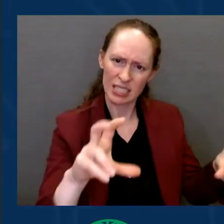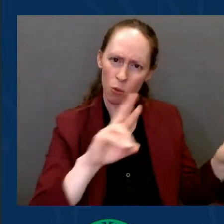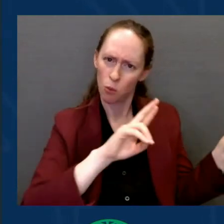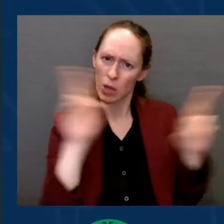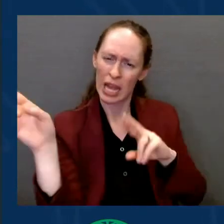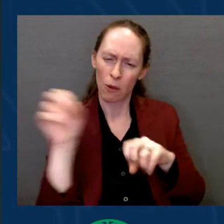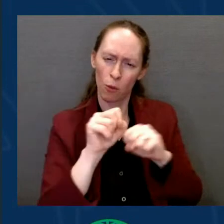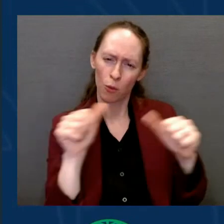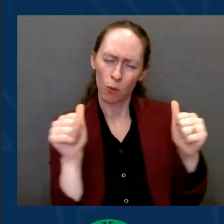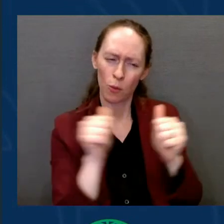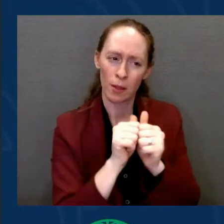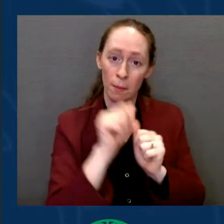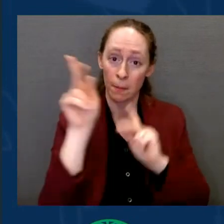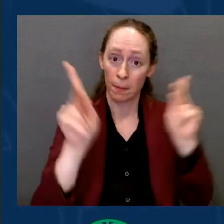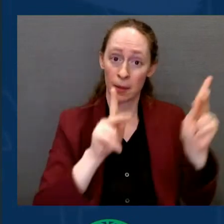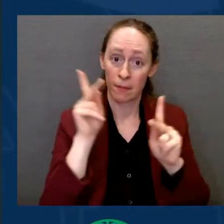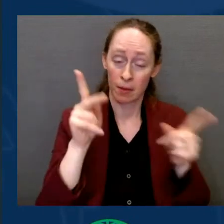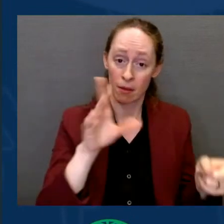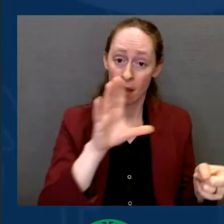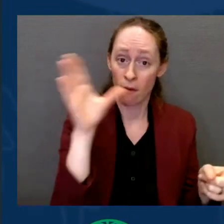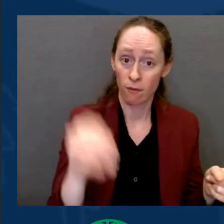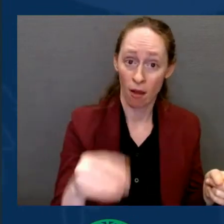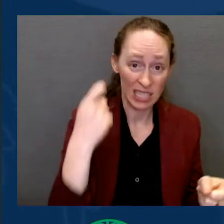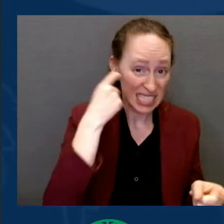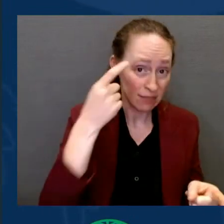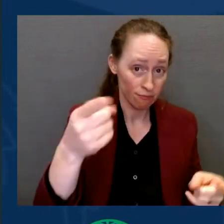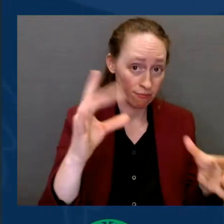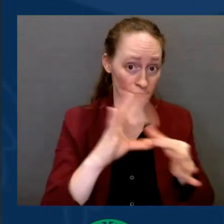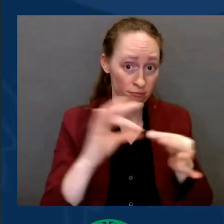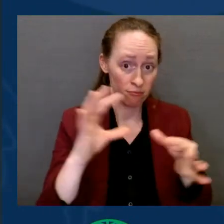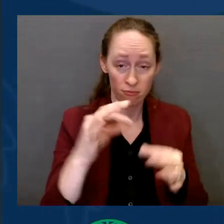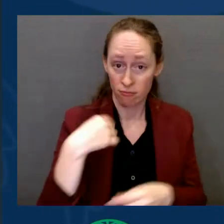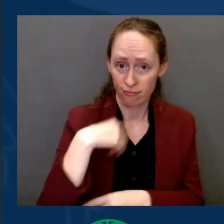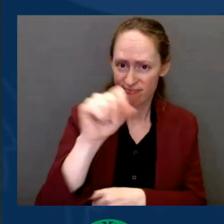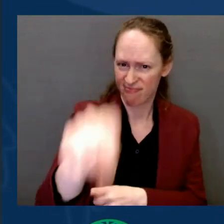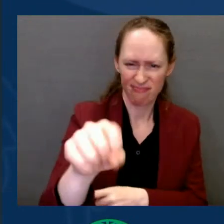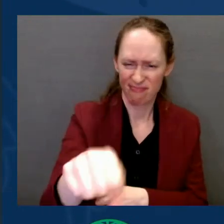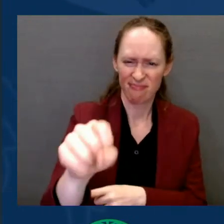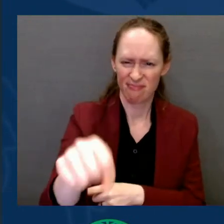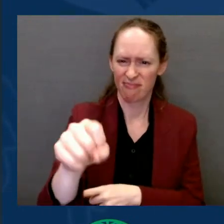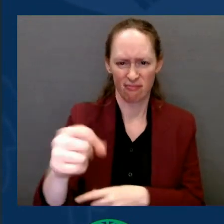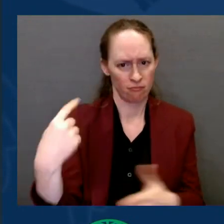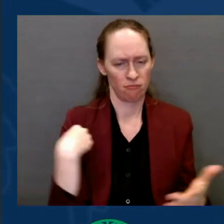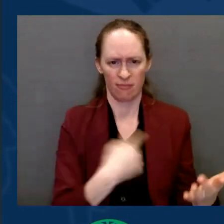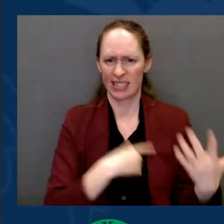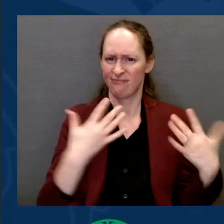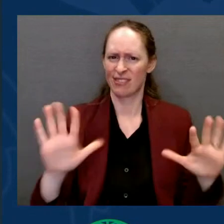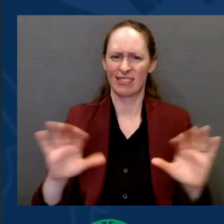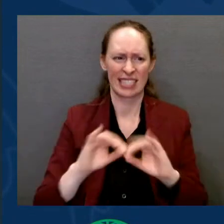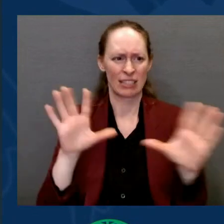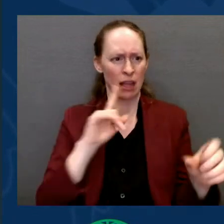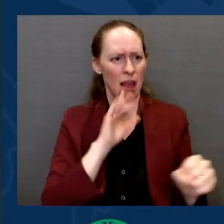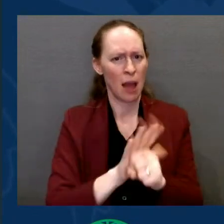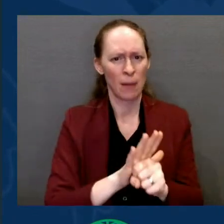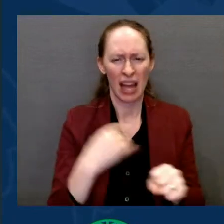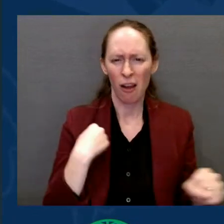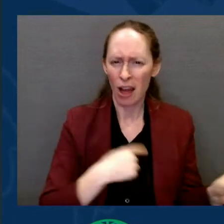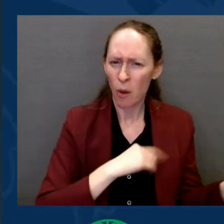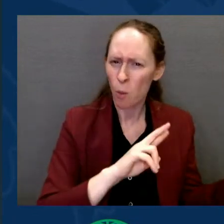sustainable solution that we are committed to in the United States. We have the will to work with Africans, and we need you.